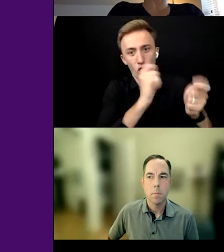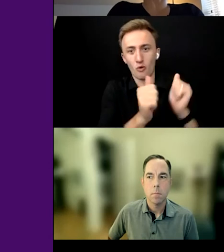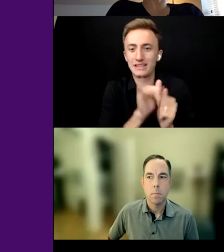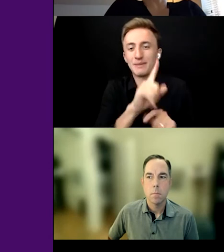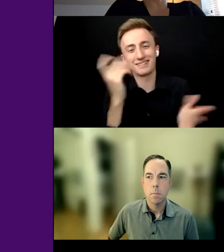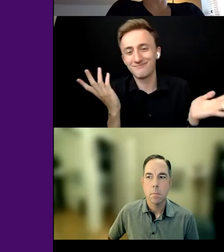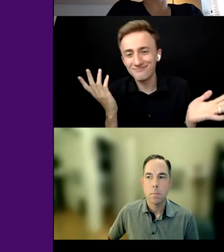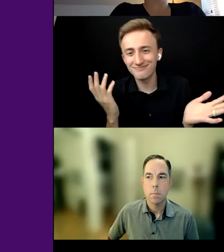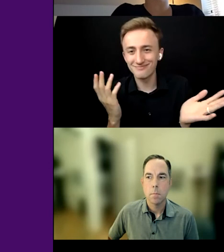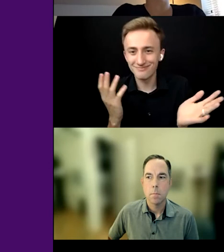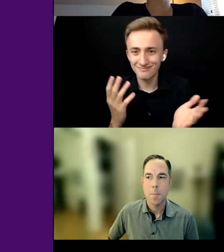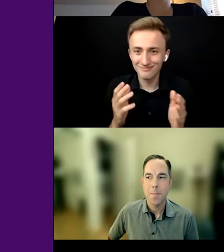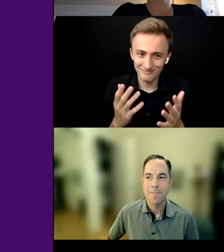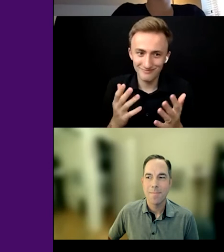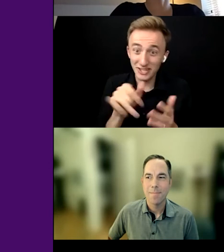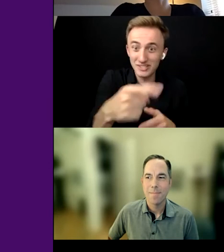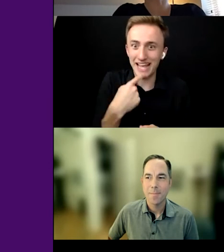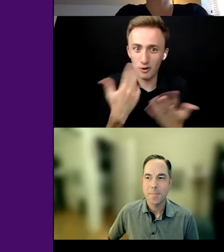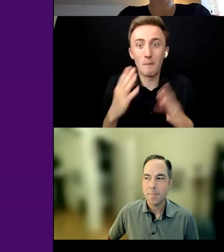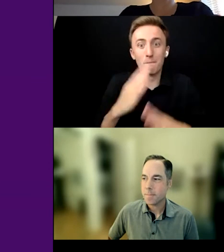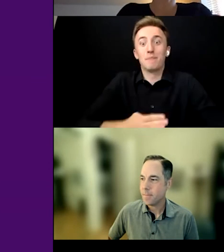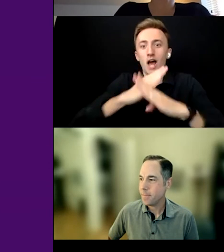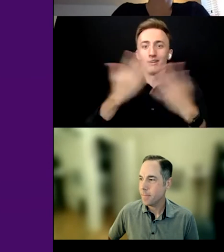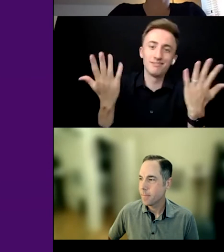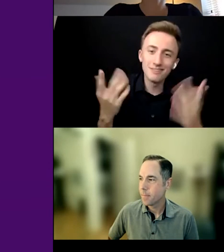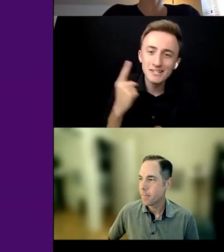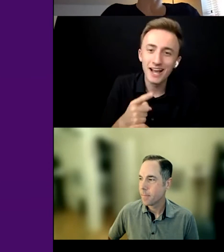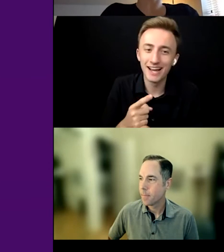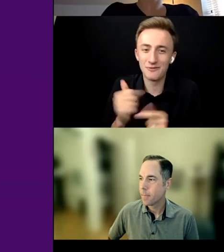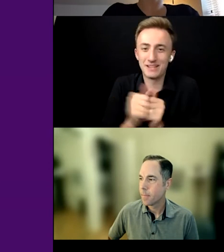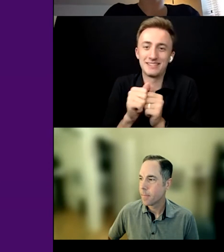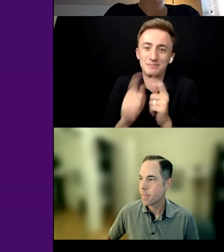apparently as you suggested. It's fairly important functionality capability and the